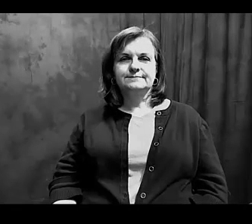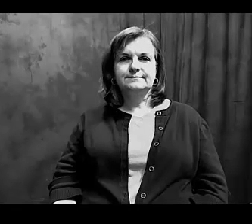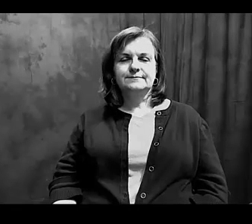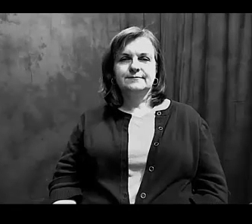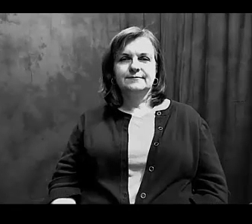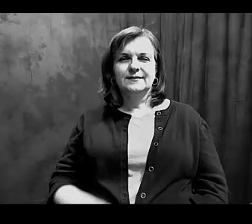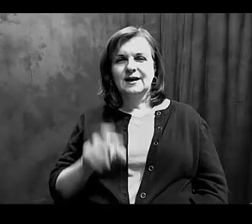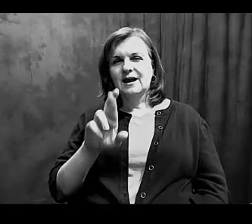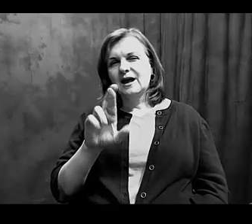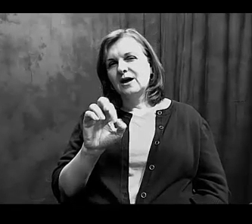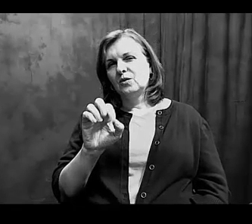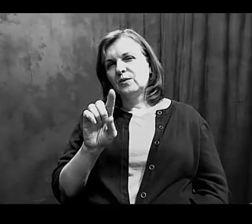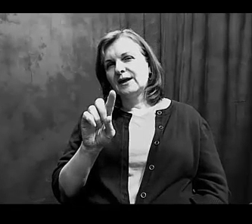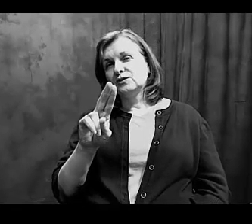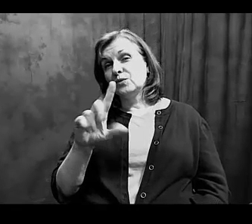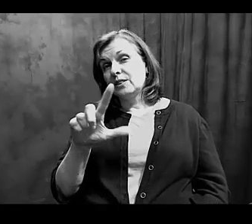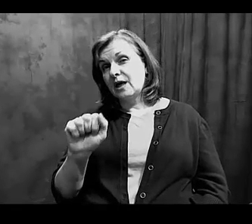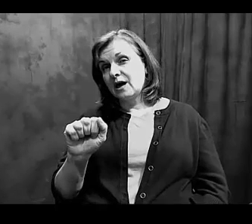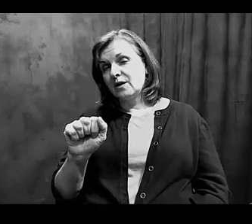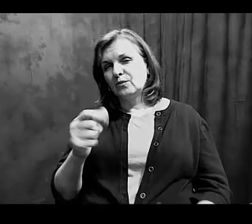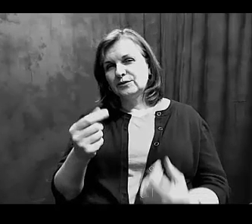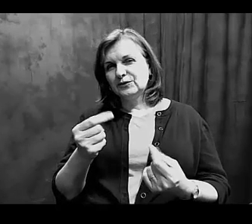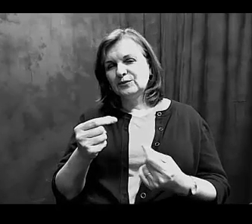that radula we talked about